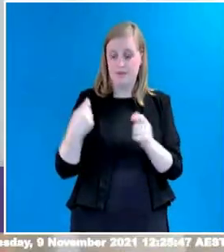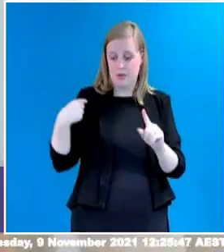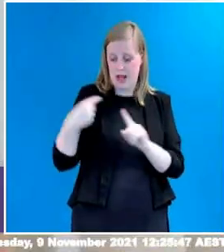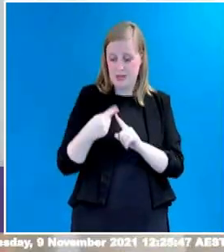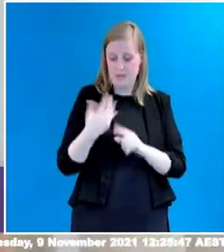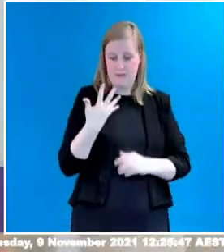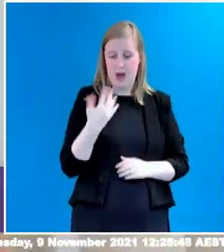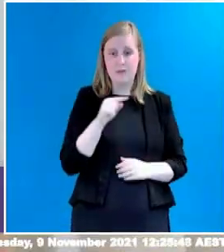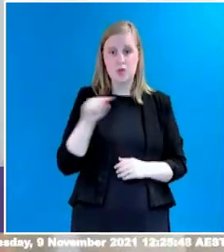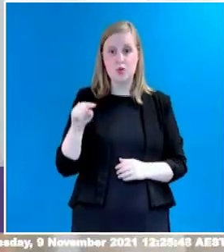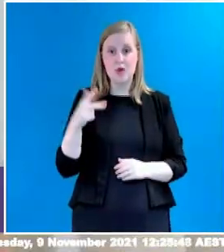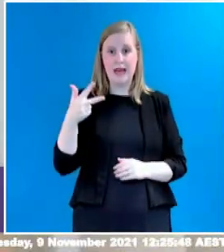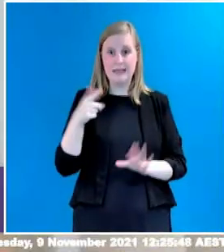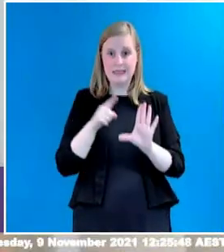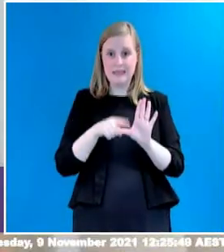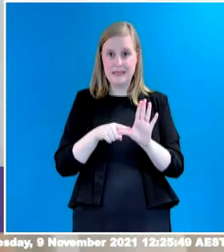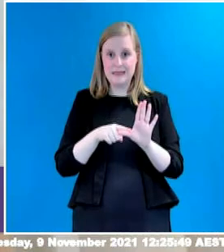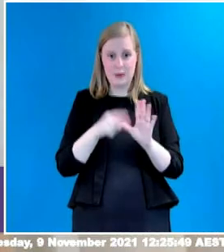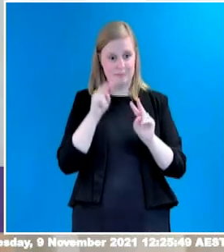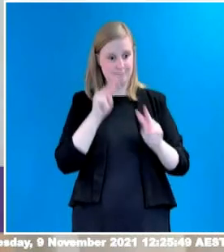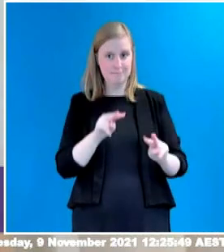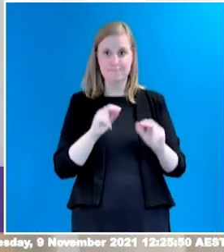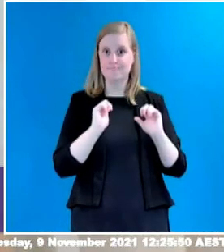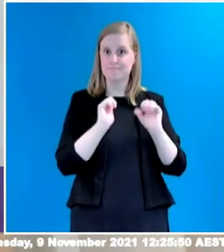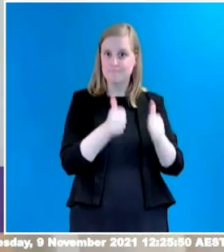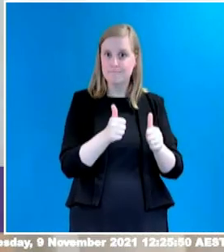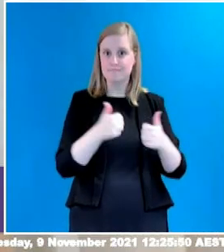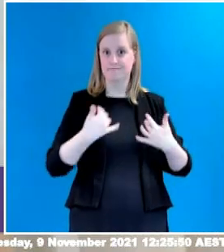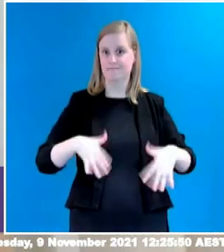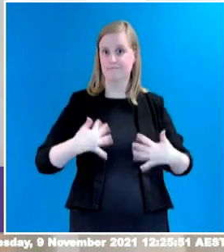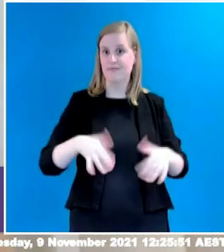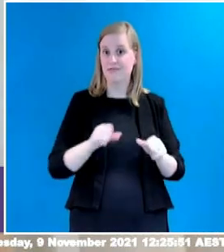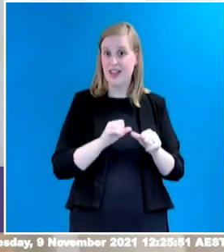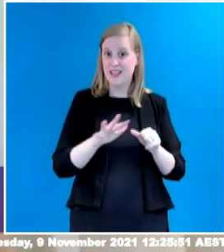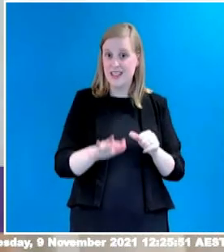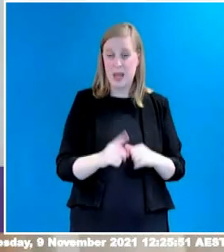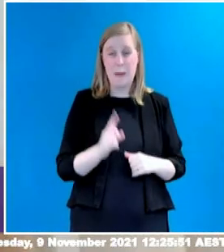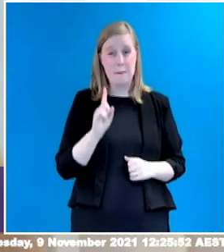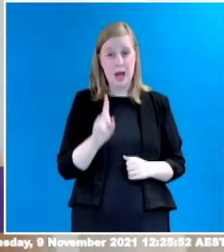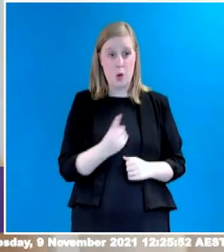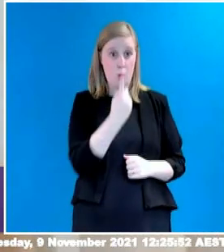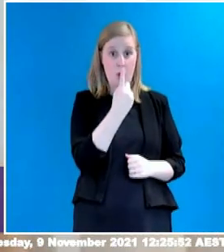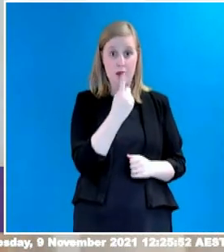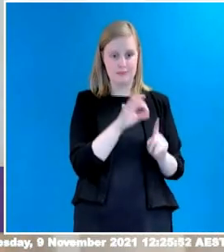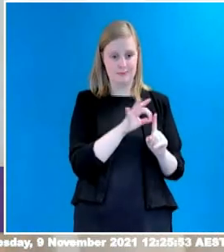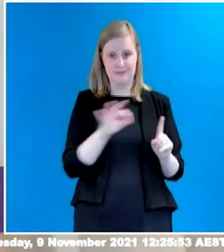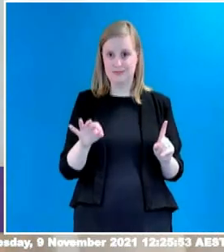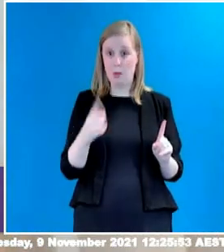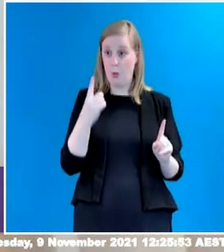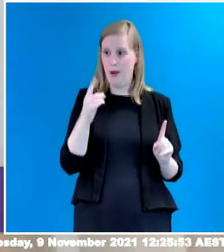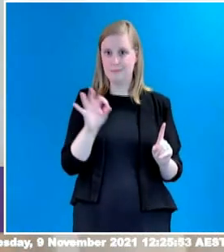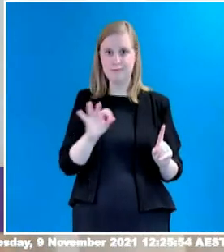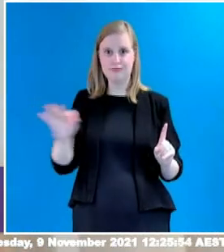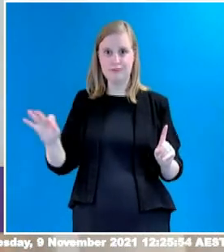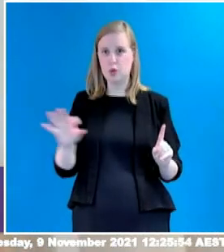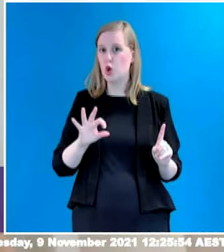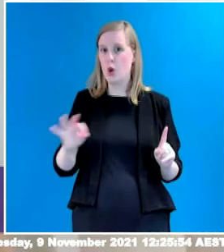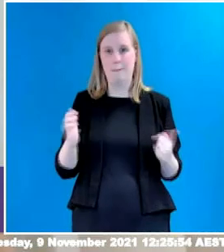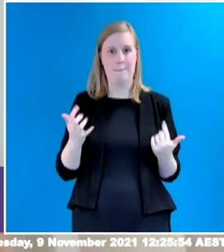It's fantastic to see them. They are few and far between, they are very hard to get. That's okay. We are seeing a shift.